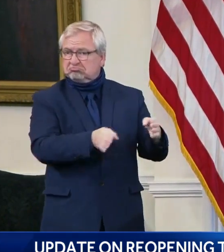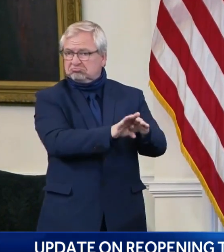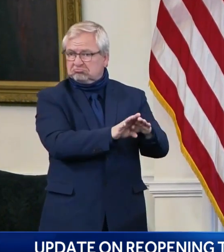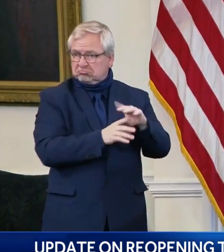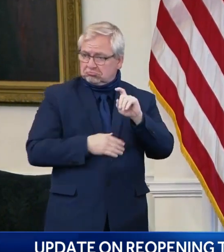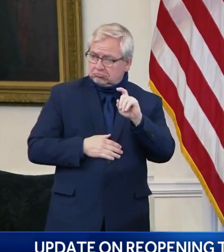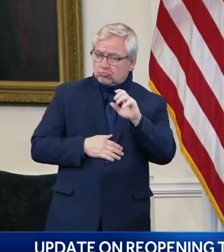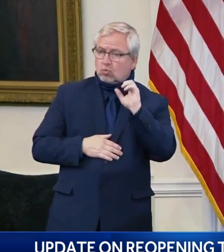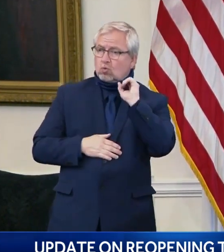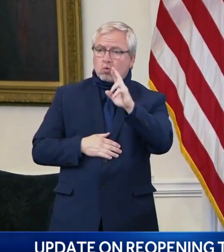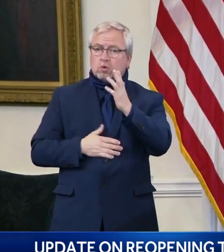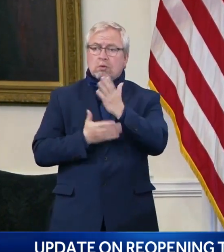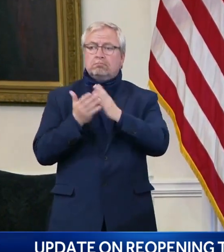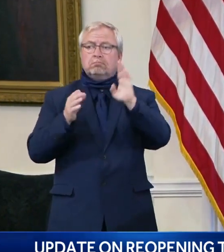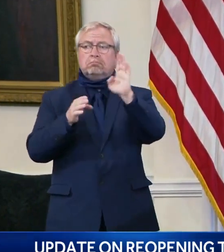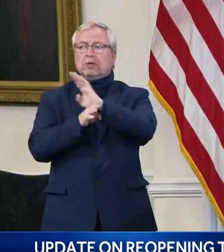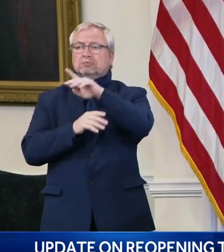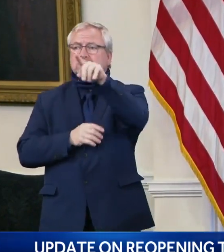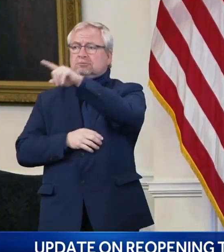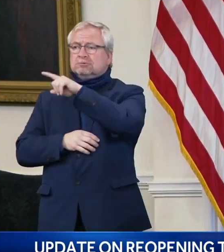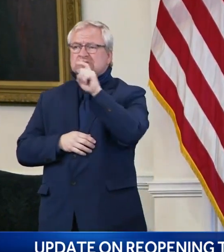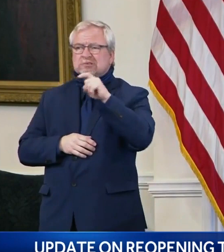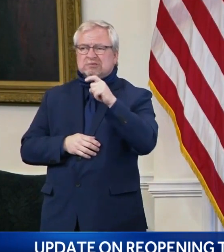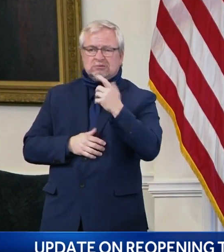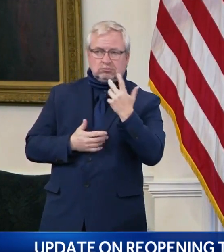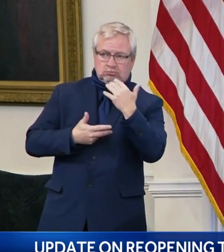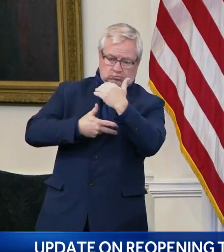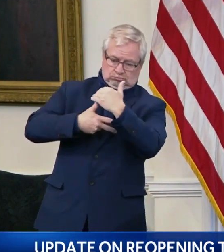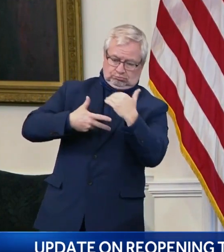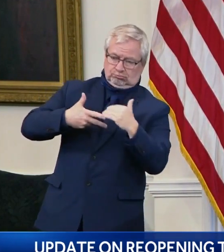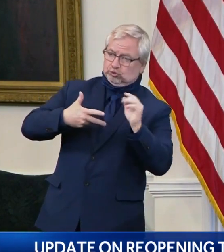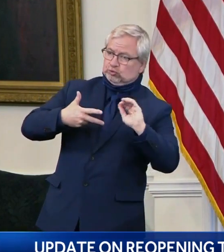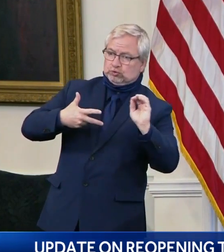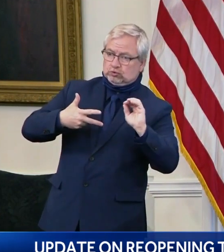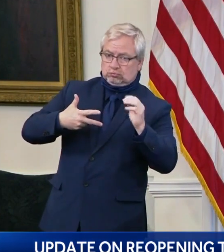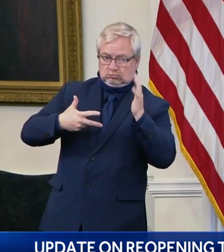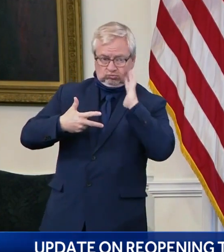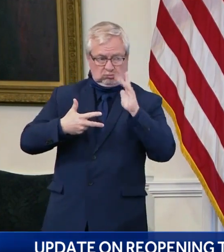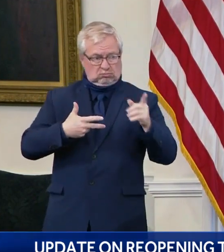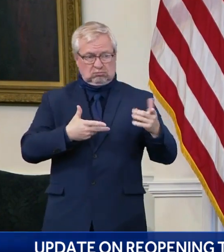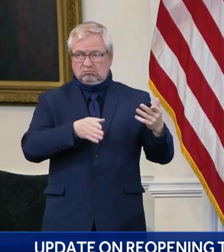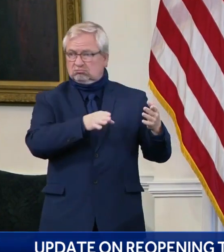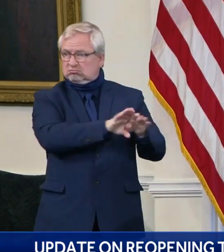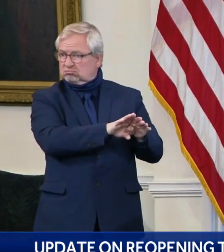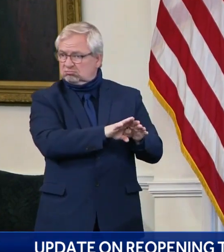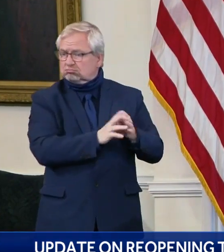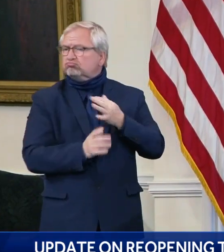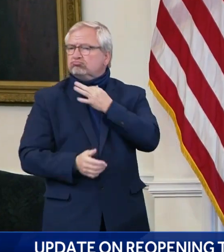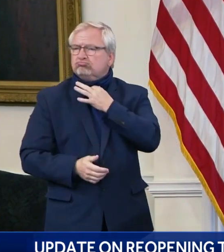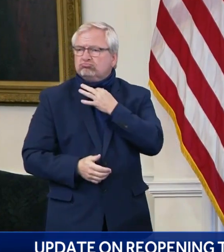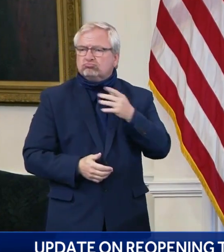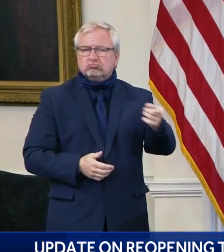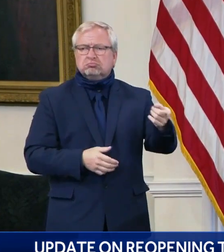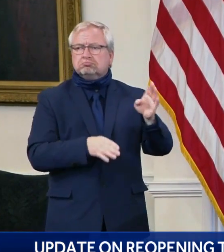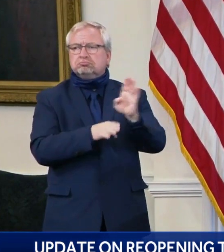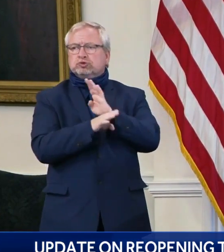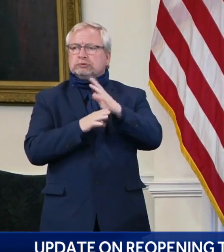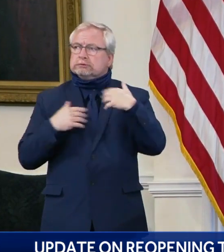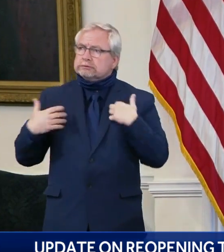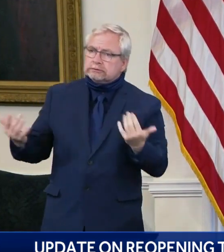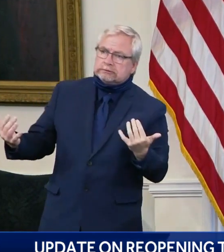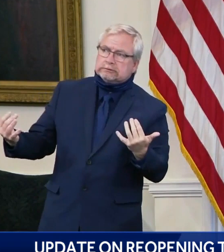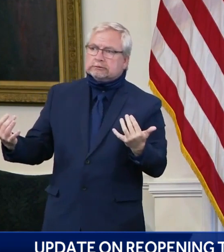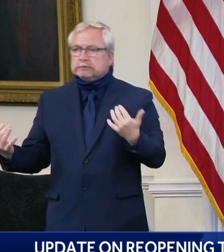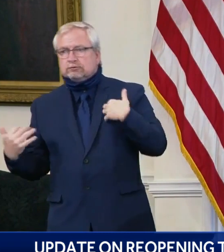A LOT OF BUSINESS OWNERS SAY IF WE DO NOT HAVE PHASE TWO, I CANNOT HANG IN MUCH LONGER.